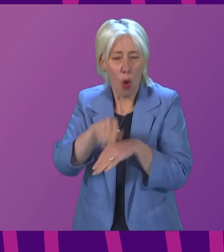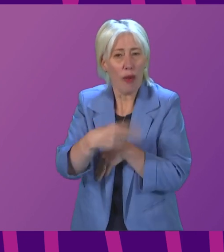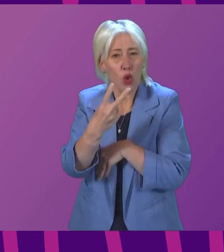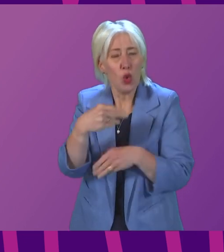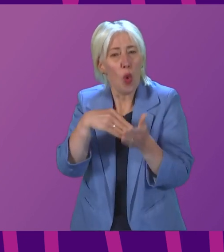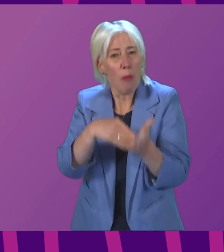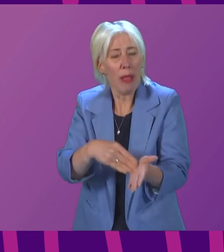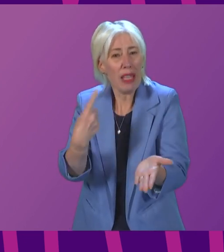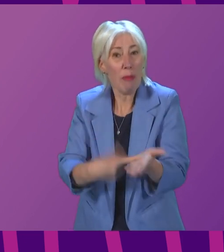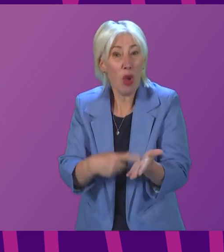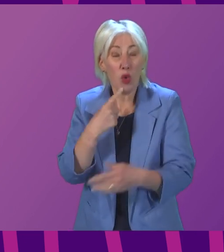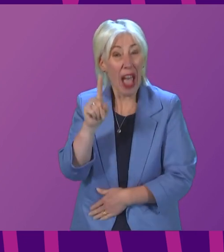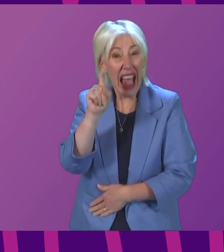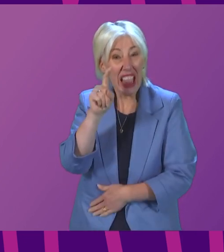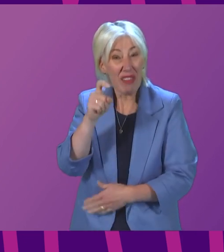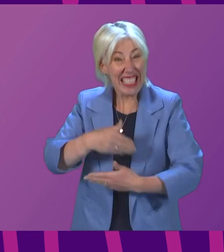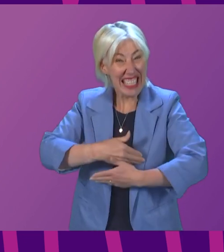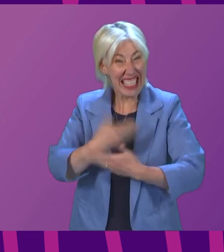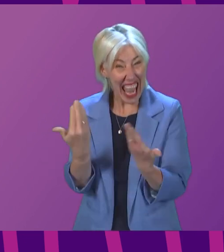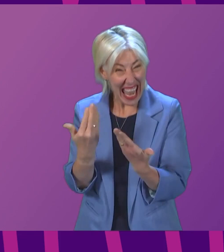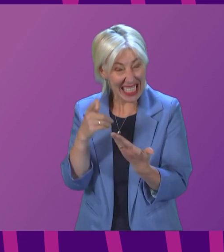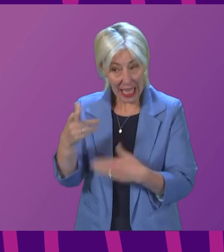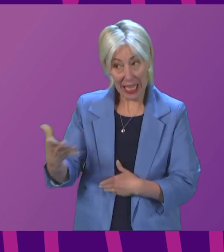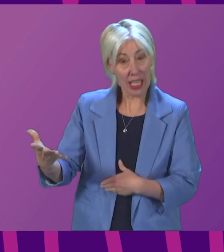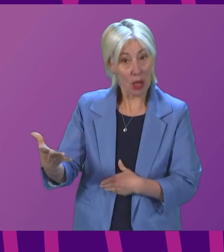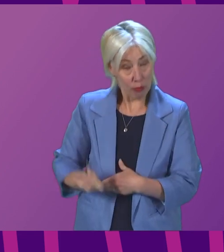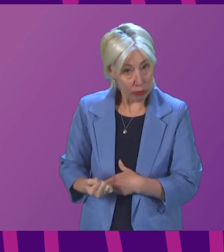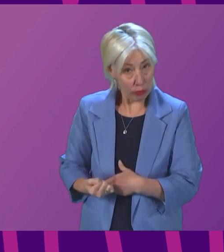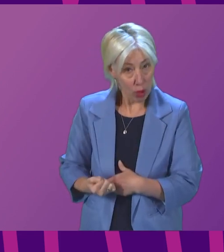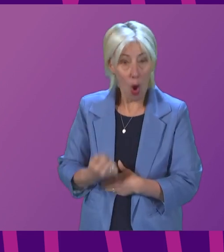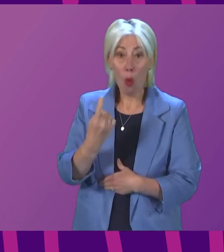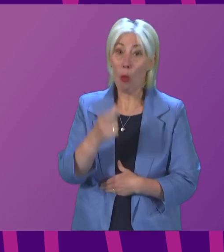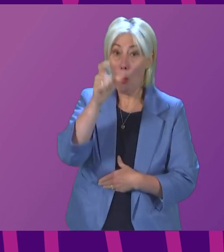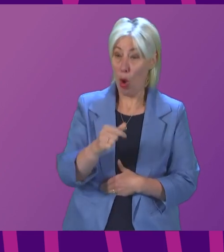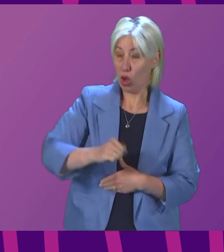just 11 days what the average Scot earns in a year?